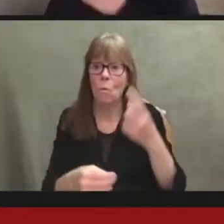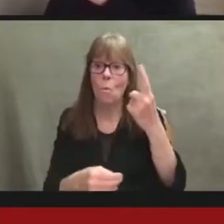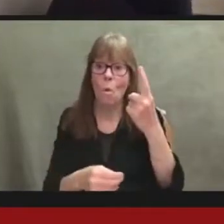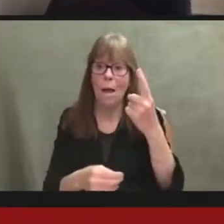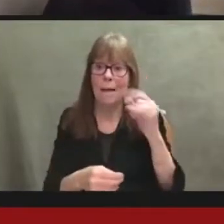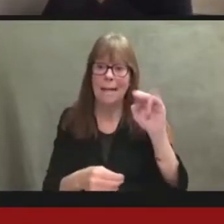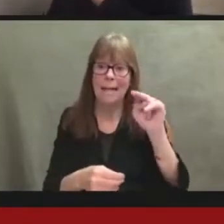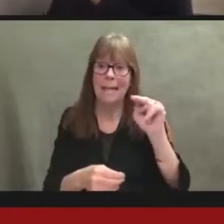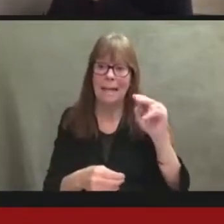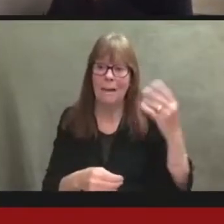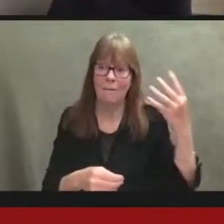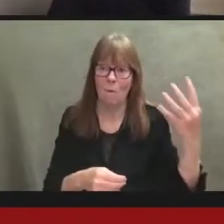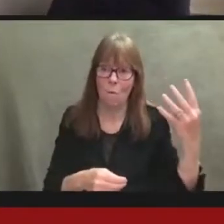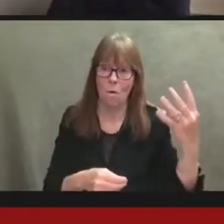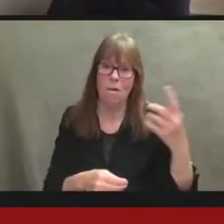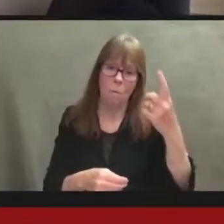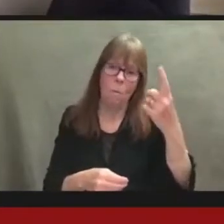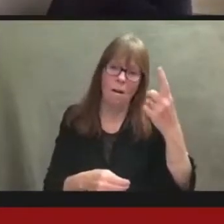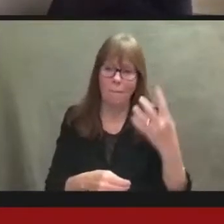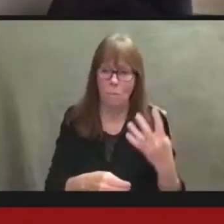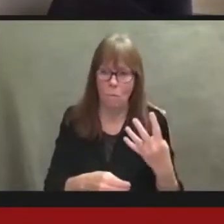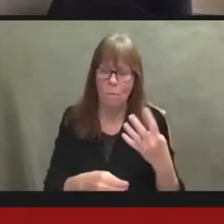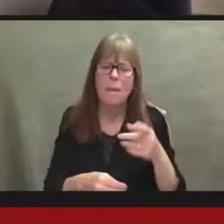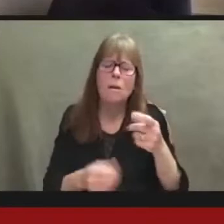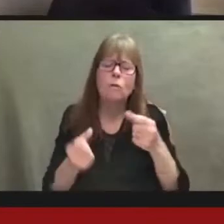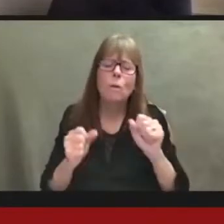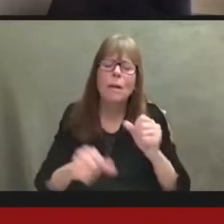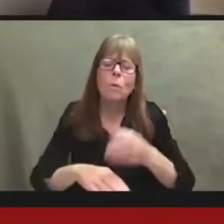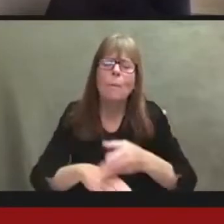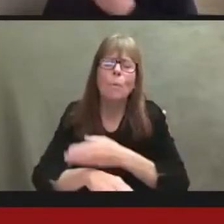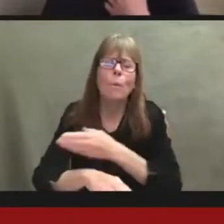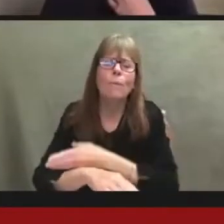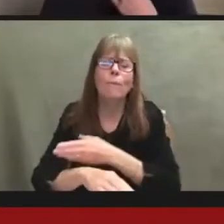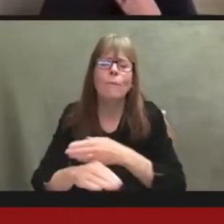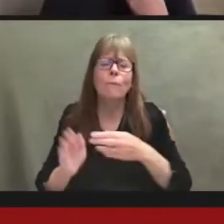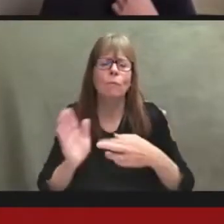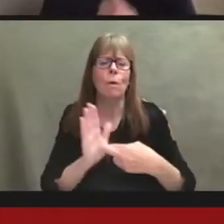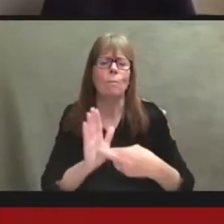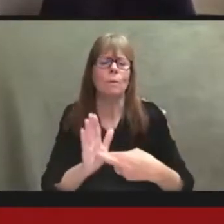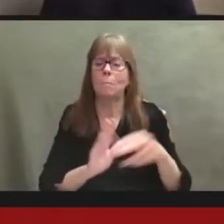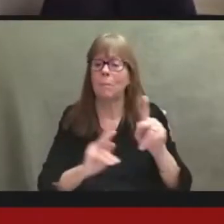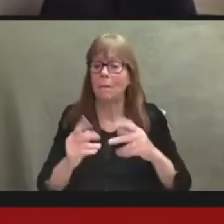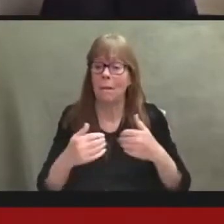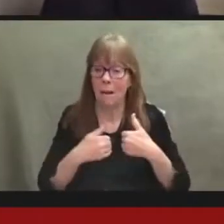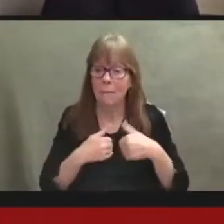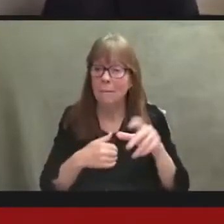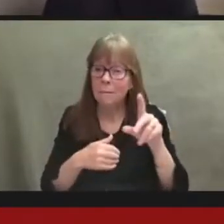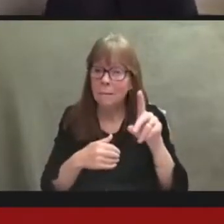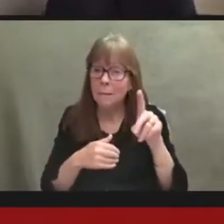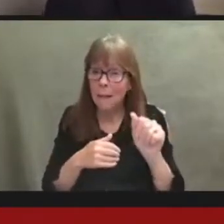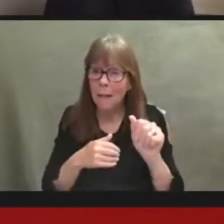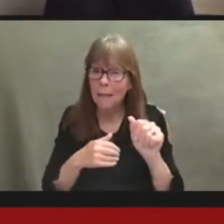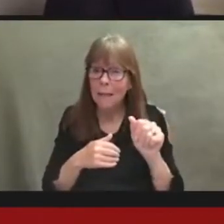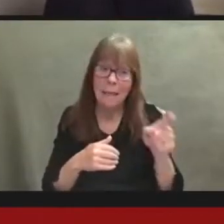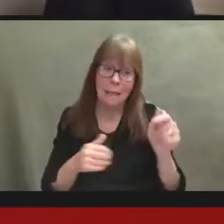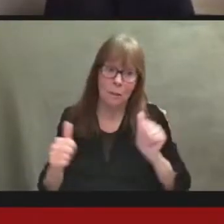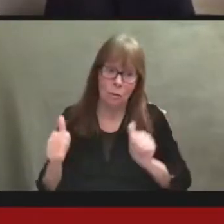And they're trying to improve representation of people with disabilities in show business.